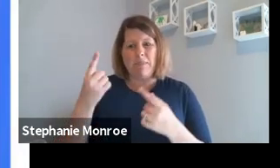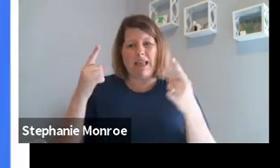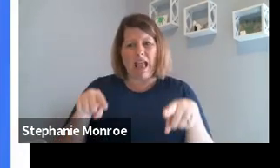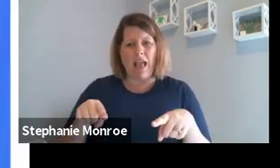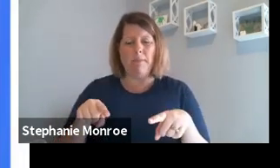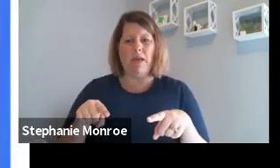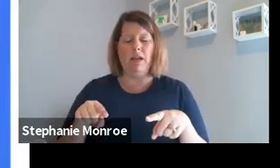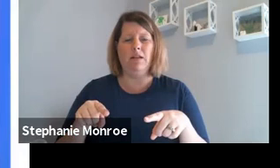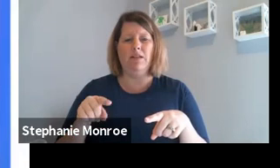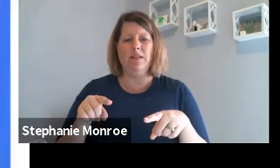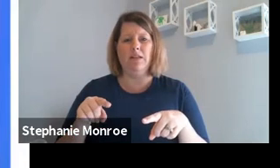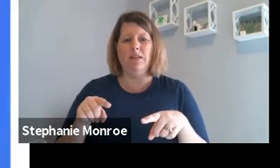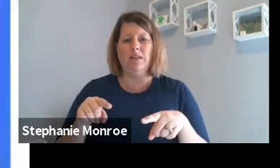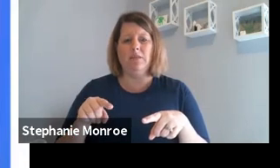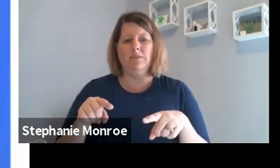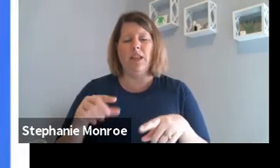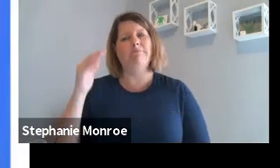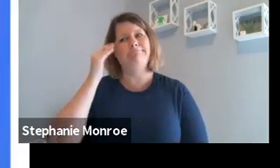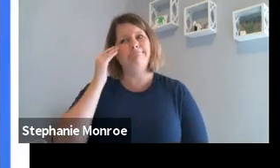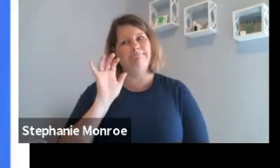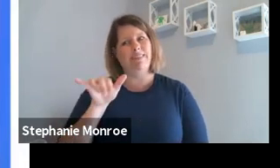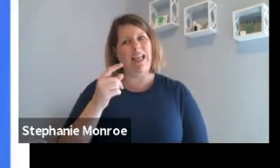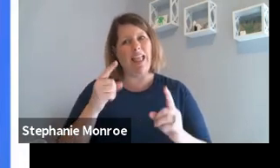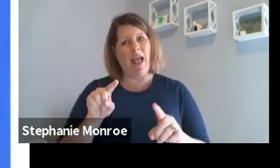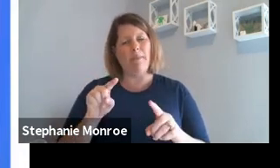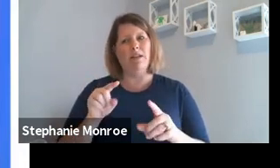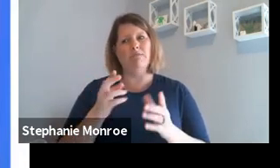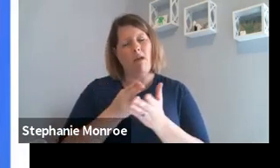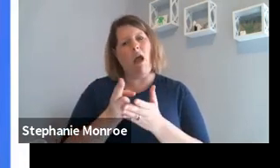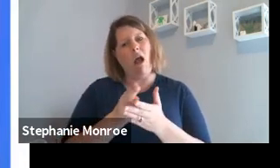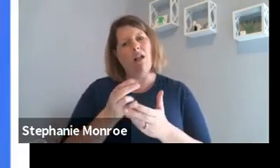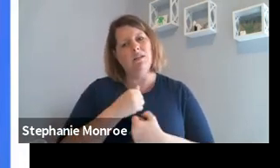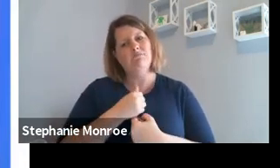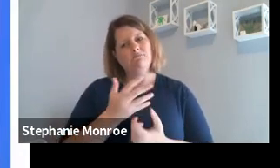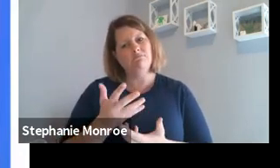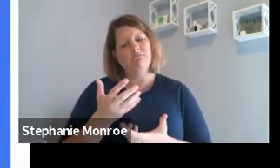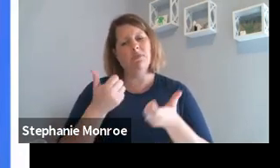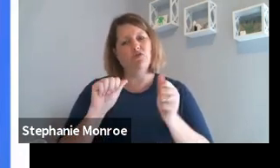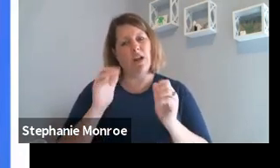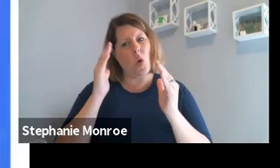acknowledging what occurred, looking at it very honestly, and trying to hold yourself accountable